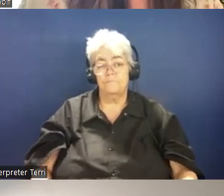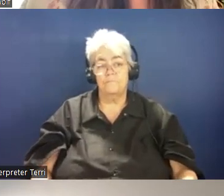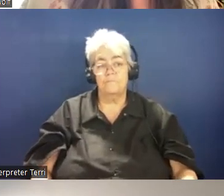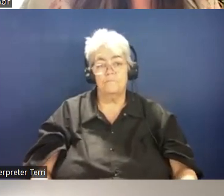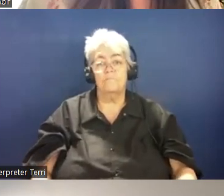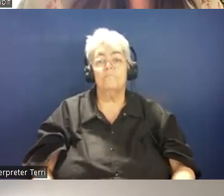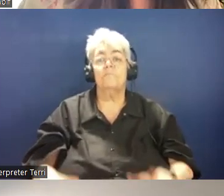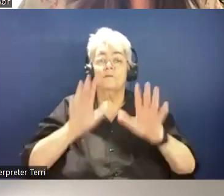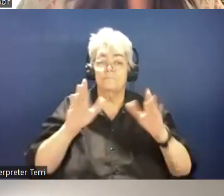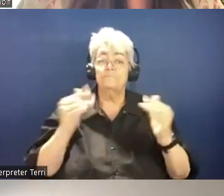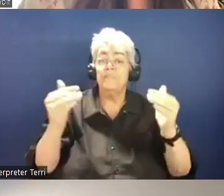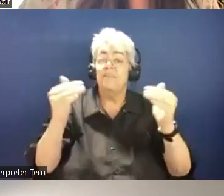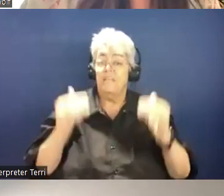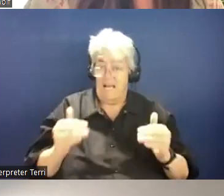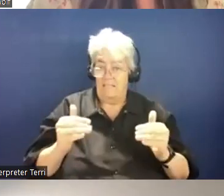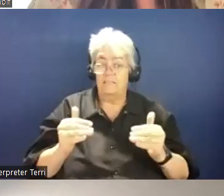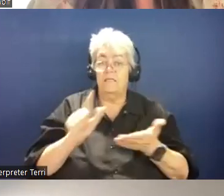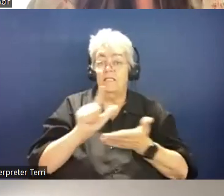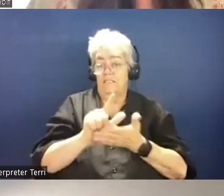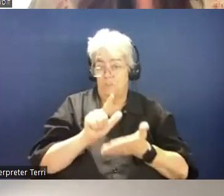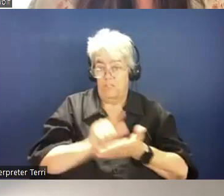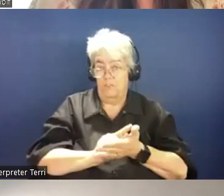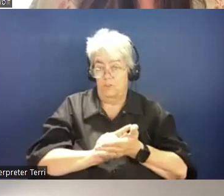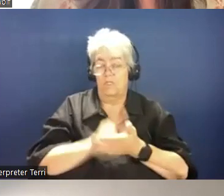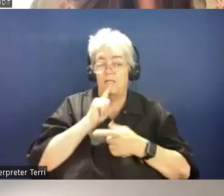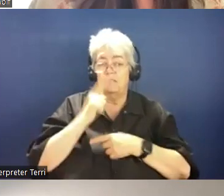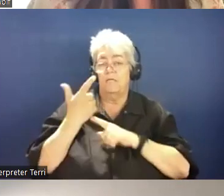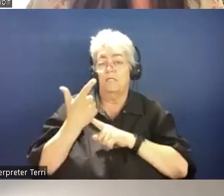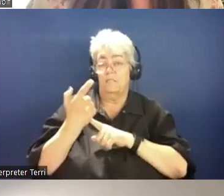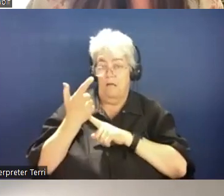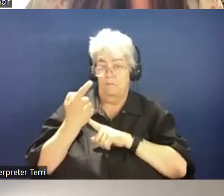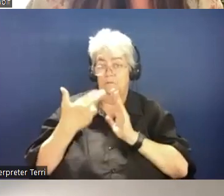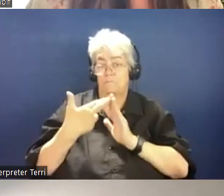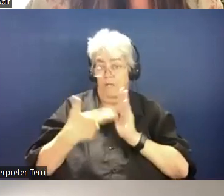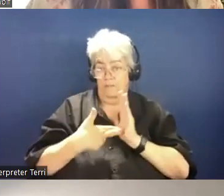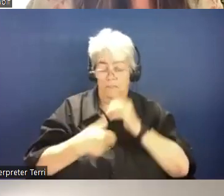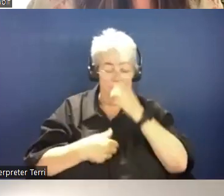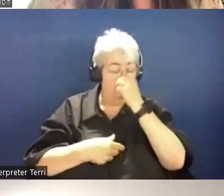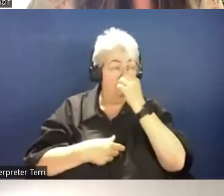So the next big set of legislation is around gun policy changes. And we saw